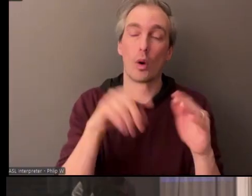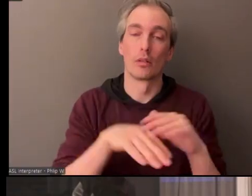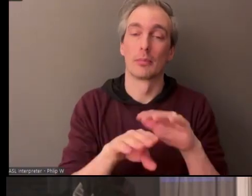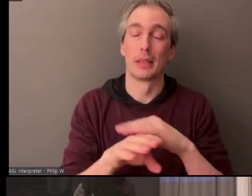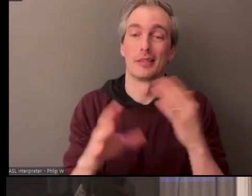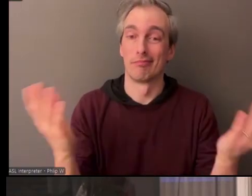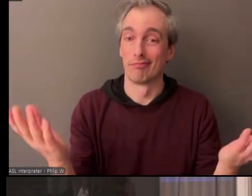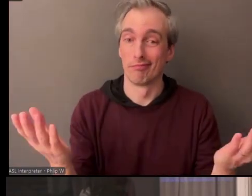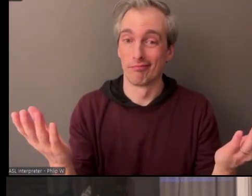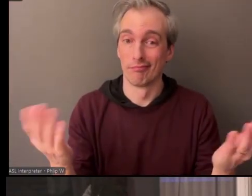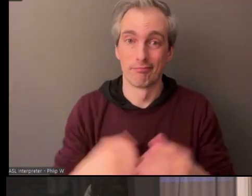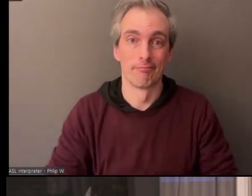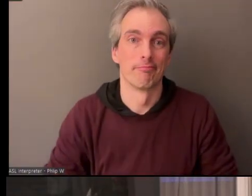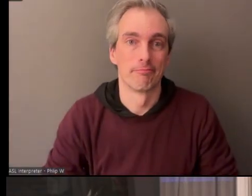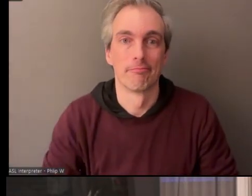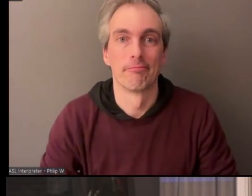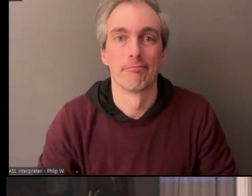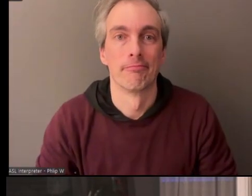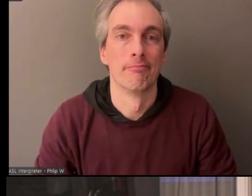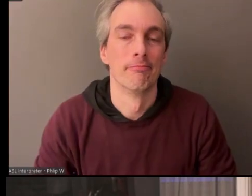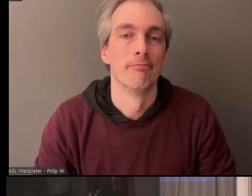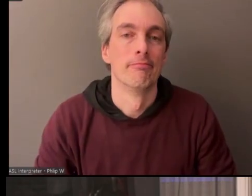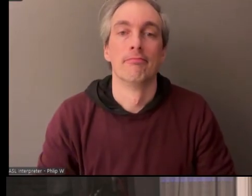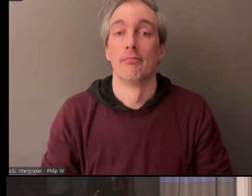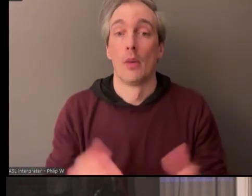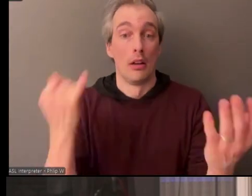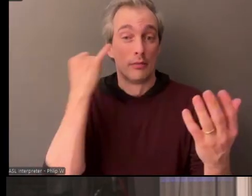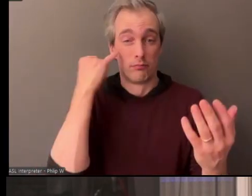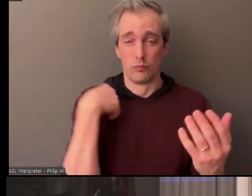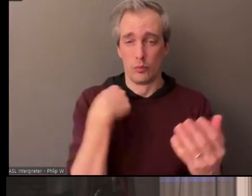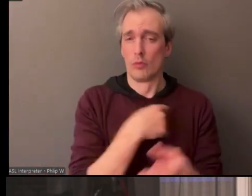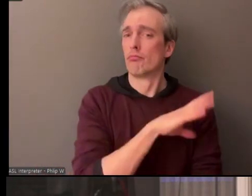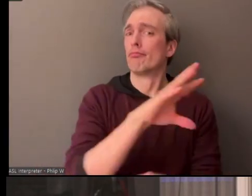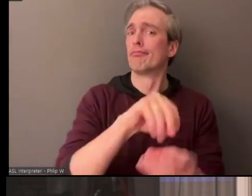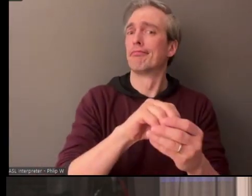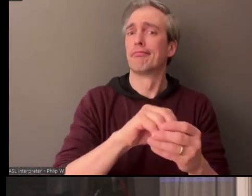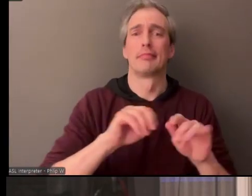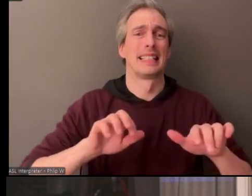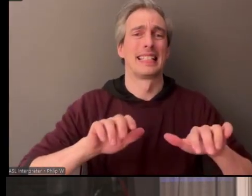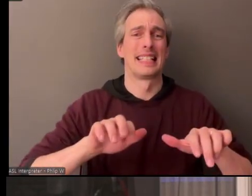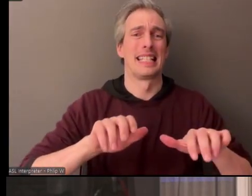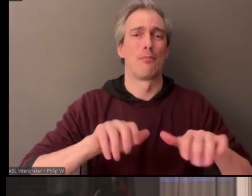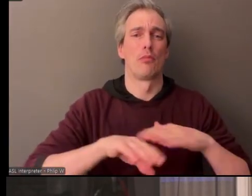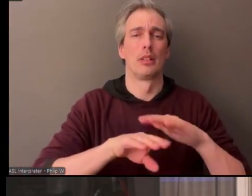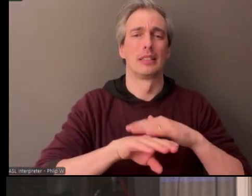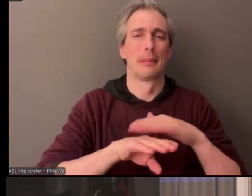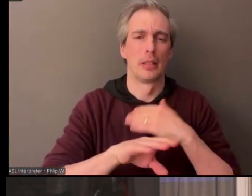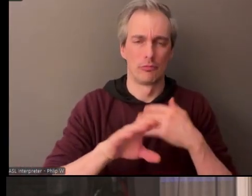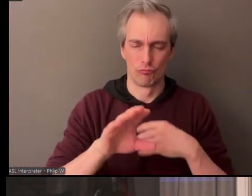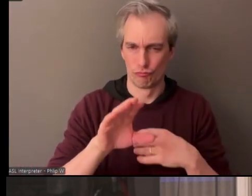So what if we include keyboard accessibility criteria in this? Given that I'm on a product page, when I use the tab key to move